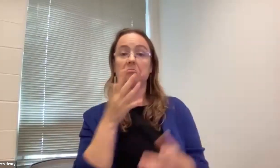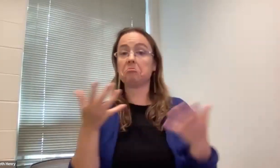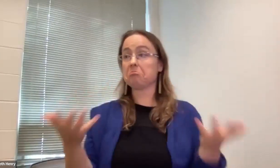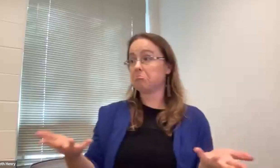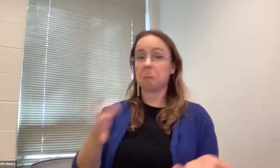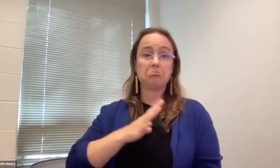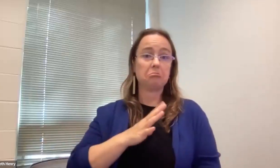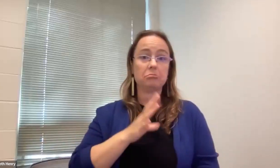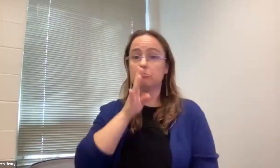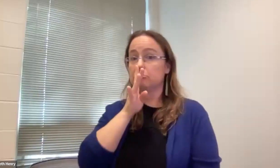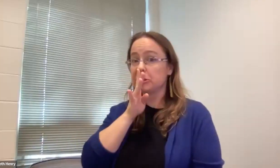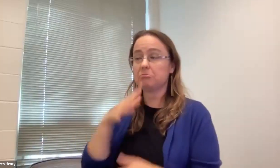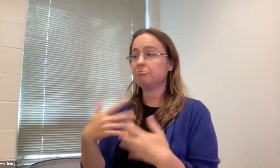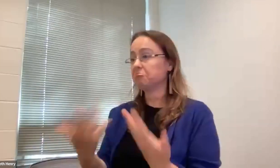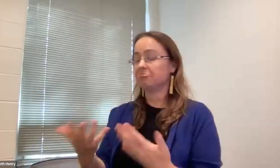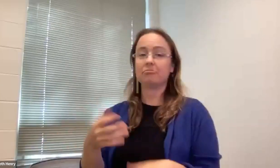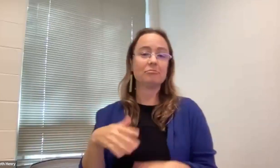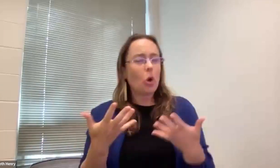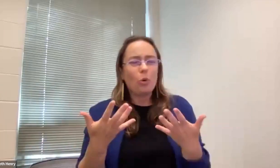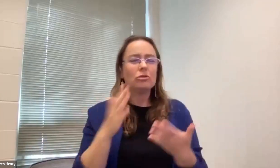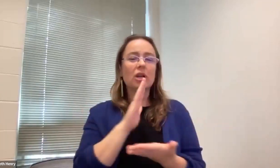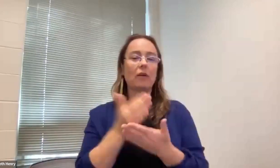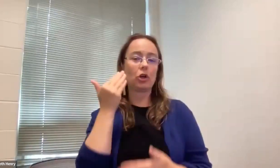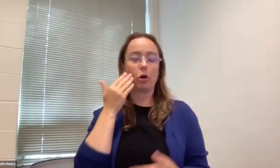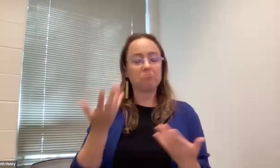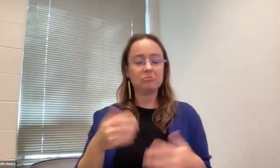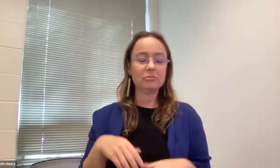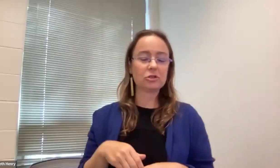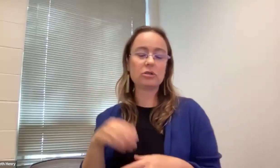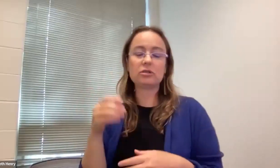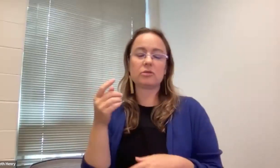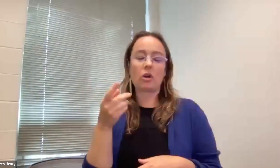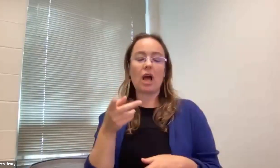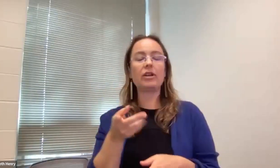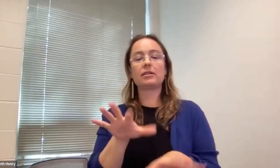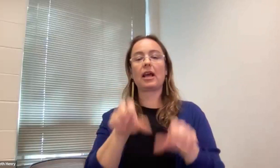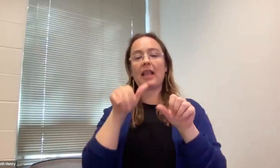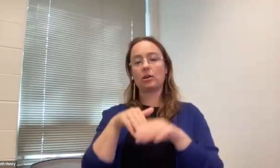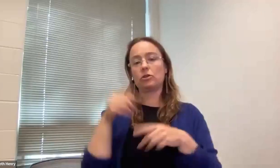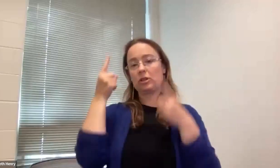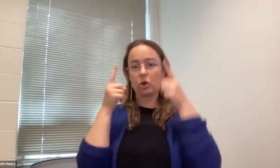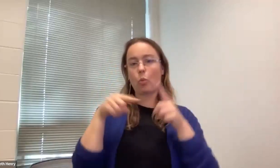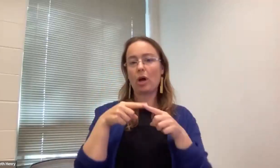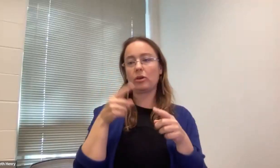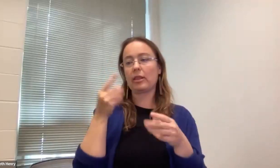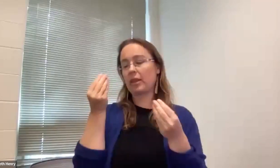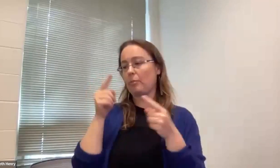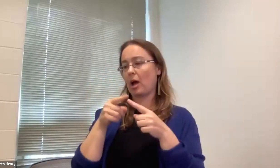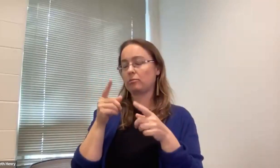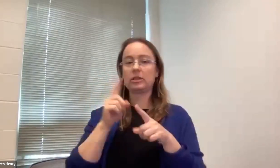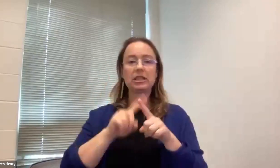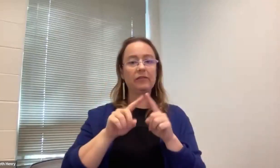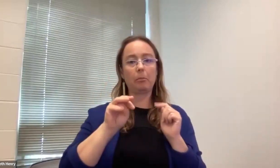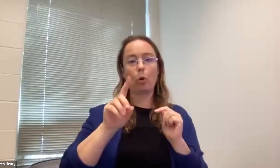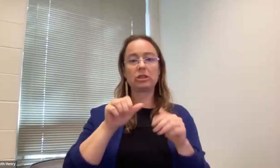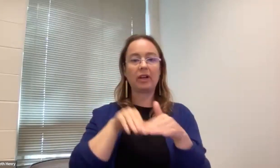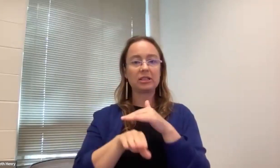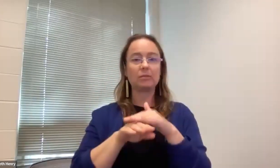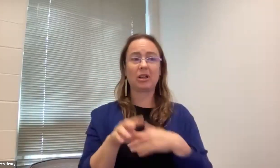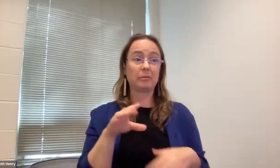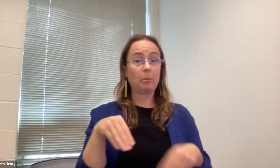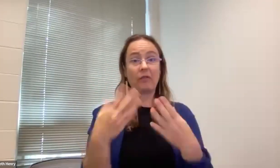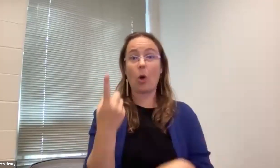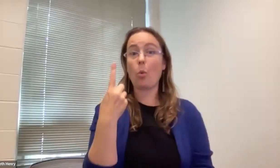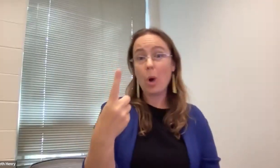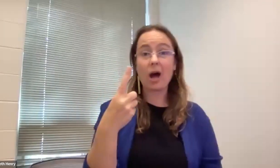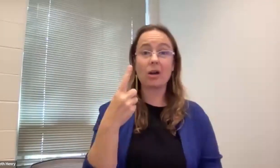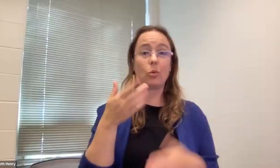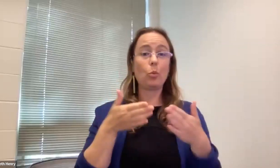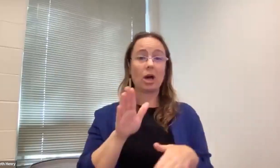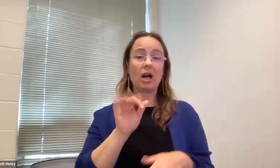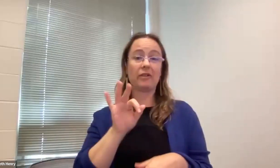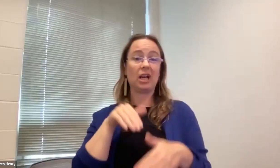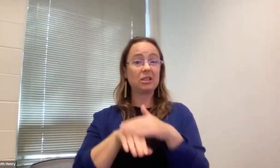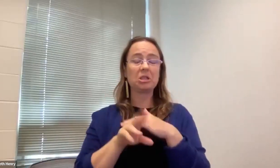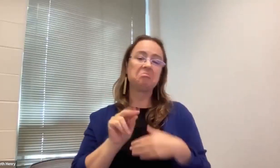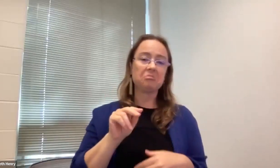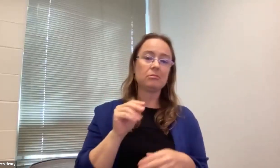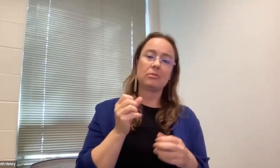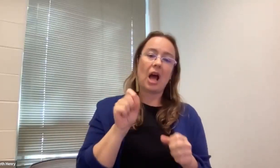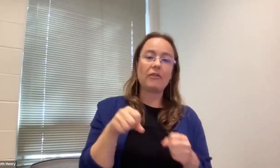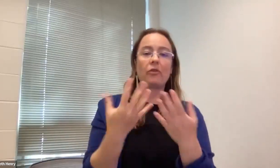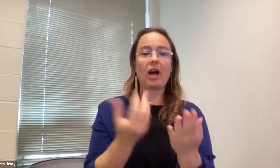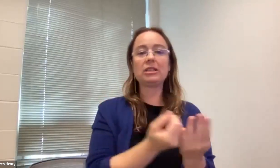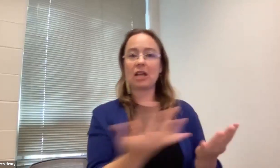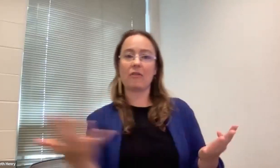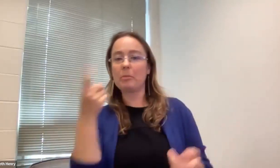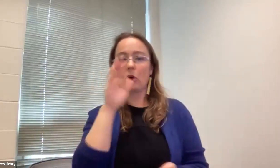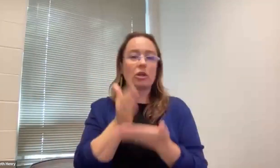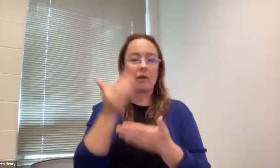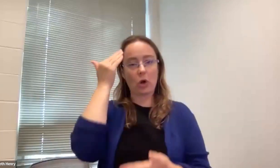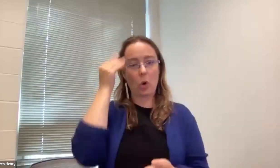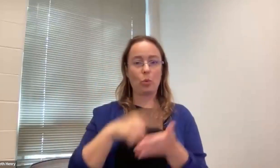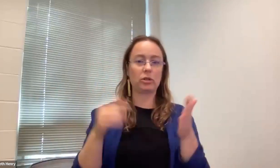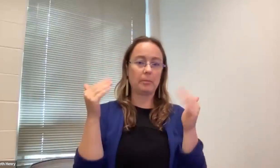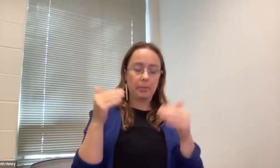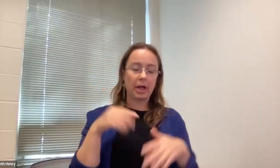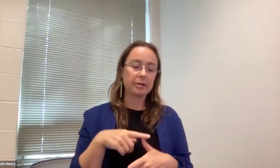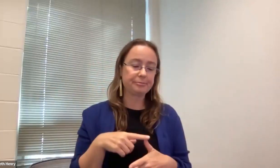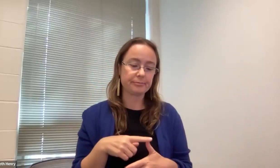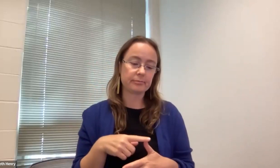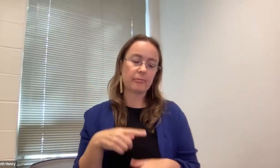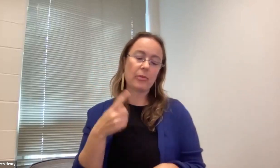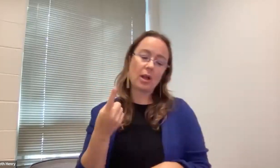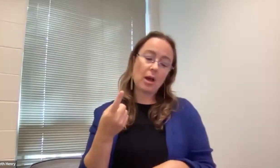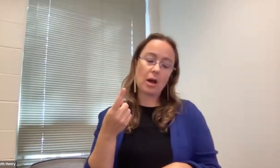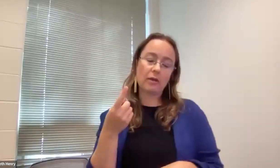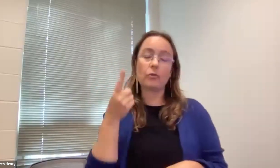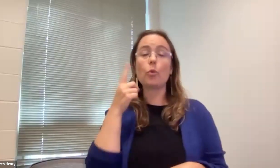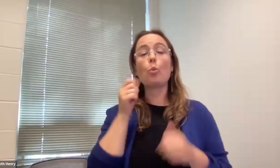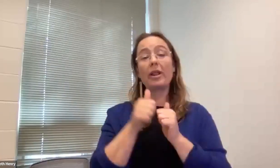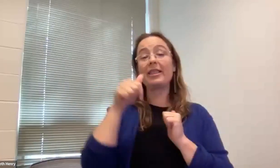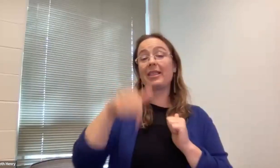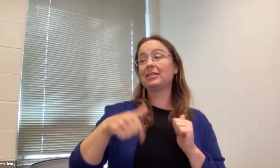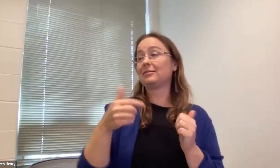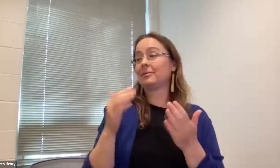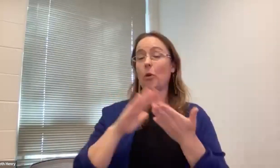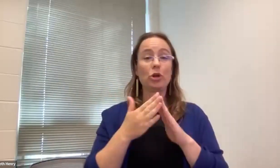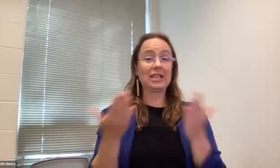Gustavo Navarrete (he/him/él): Our that plan, However, they rather use your speech rather than use American sign language, so you can never know what you're going to encounter in terms of needs, that for accessibility. So it's something that we have to consider. Uh, that there's different modes of accessibility. You might think that you have one offering. However, you need to have multiple offers and offers in terms of accessibility, because you don't know what to expect,